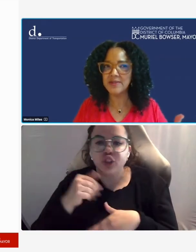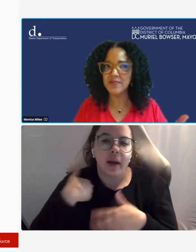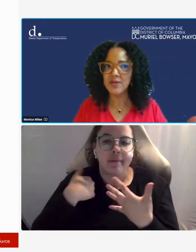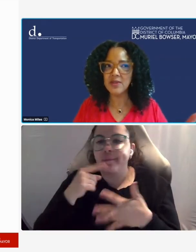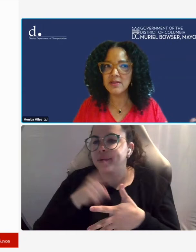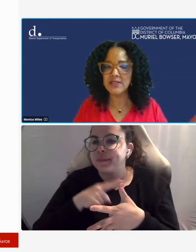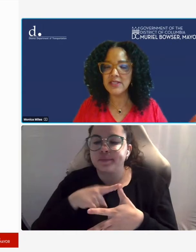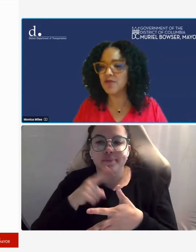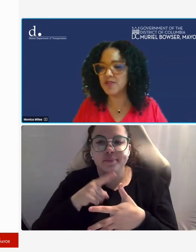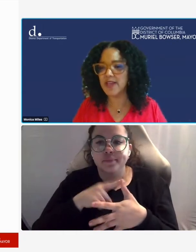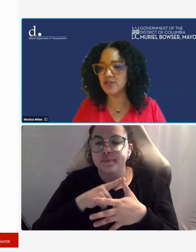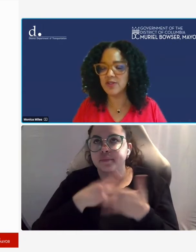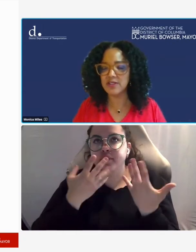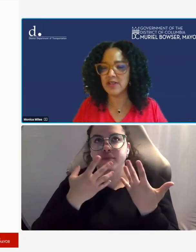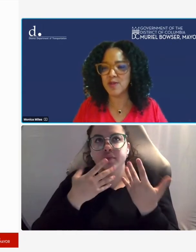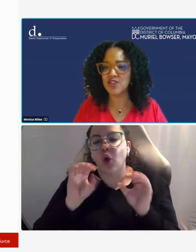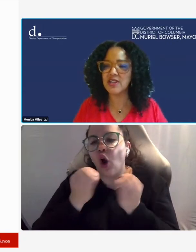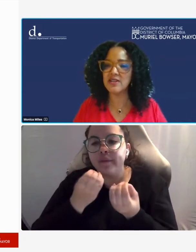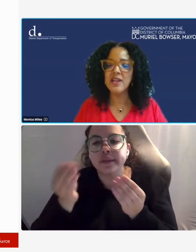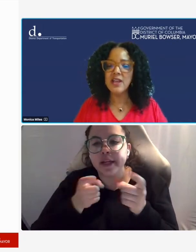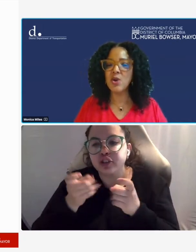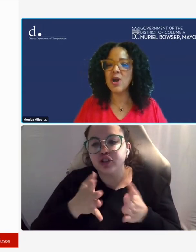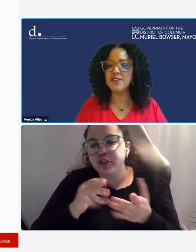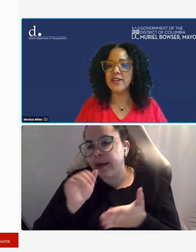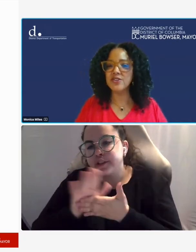well let's say office manager who doesn't have to be janitor an office manager